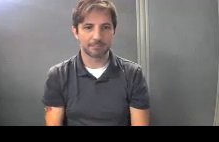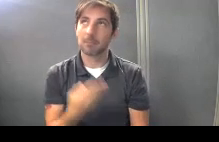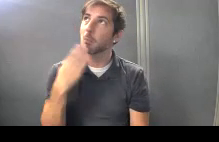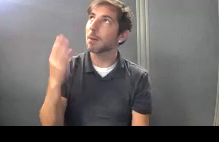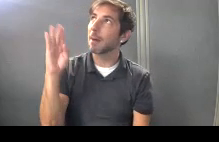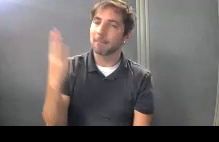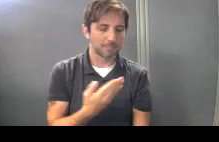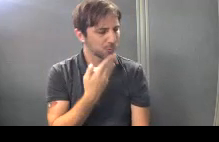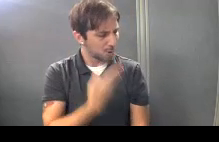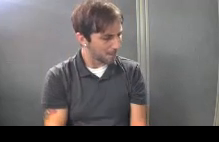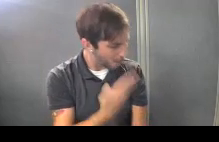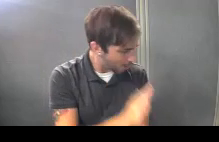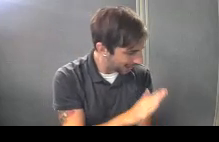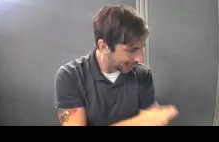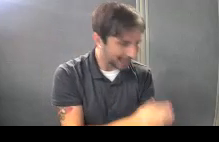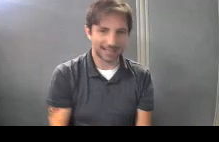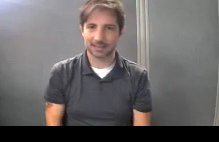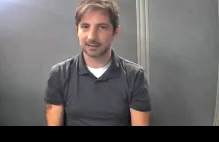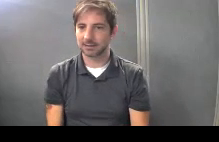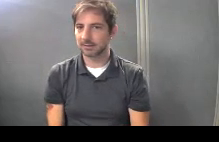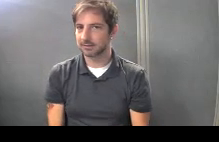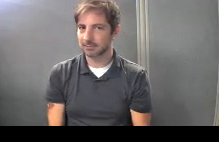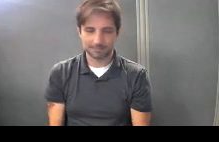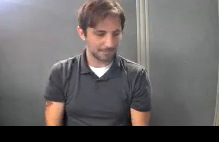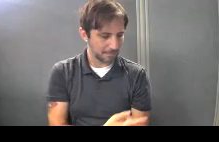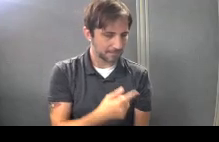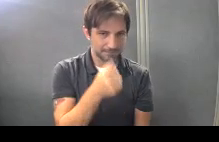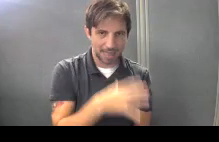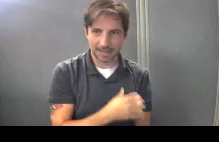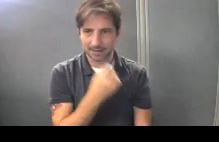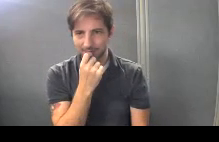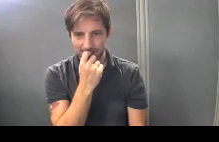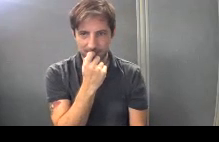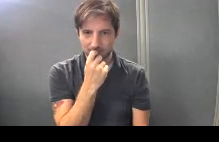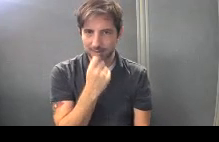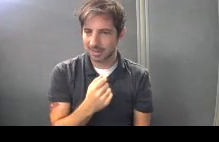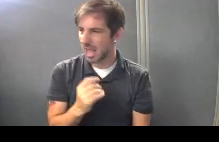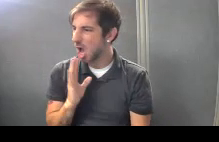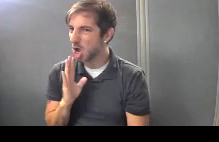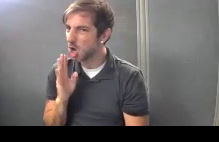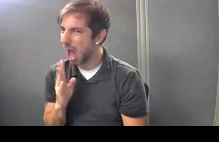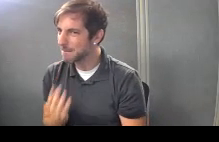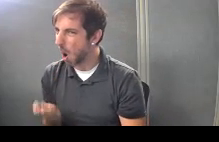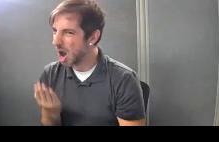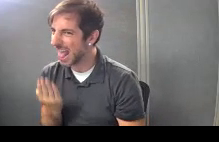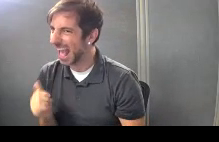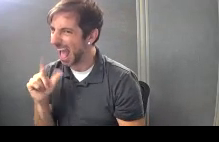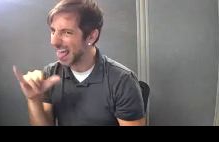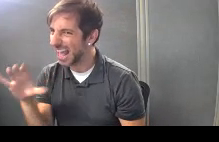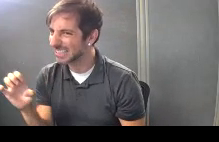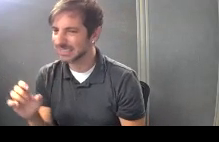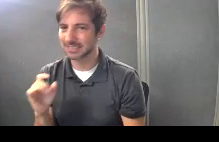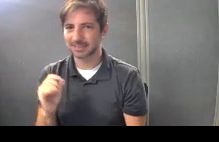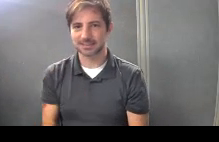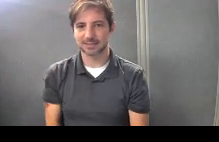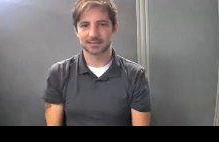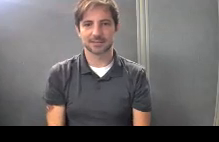MORNING ALICE! >> THERE'S NO NEED TO BE AWKWARD.